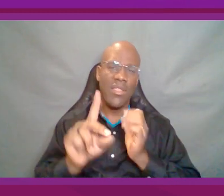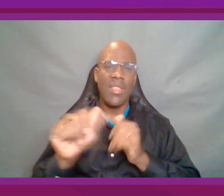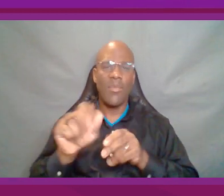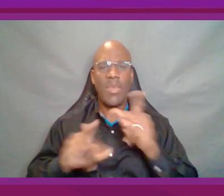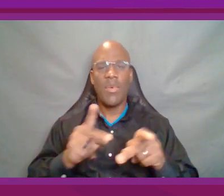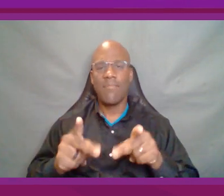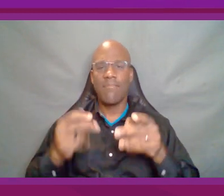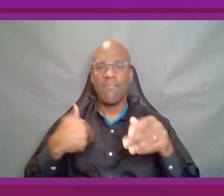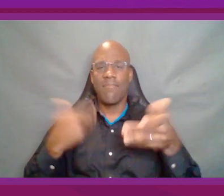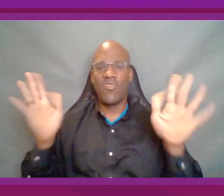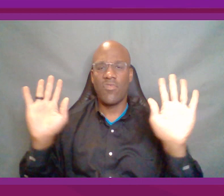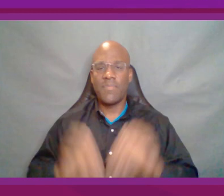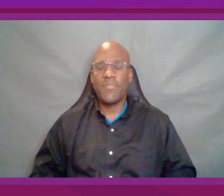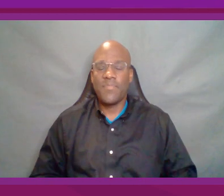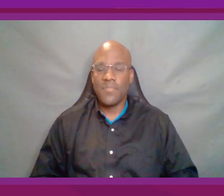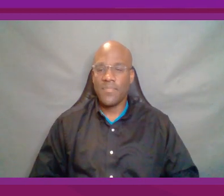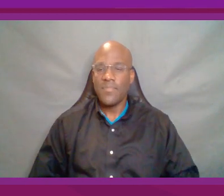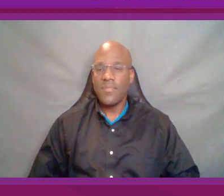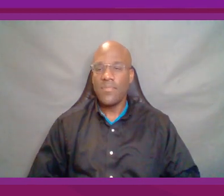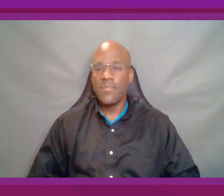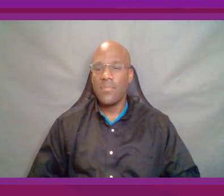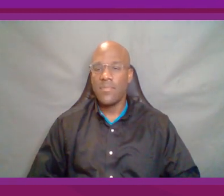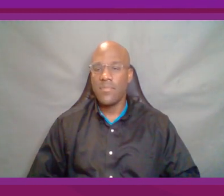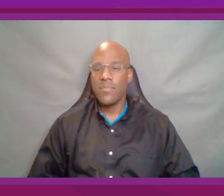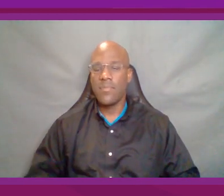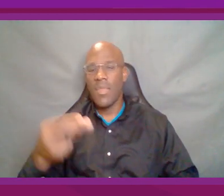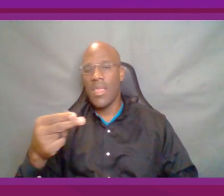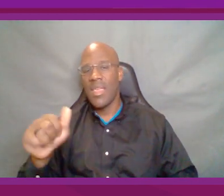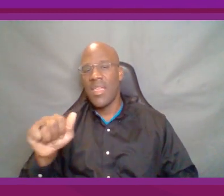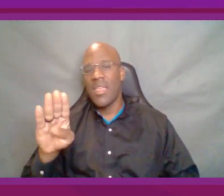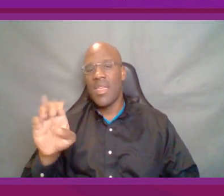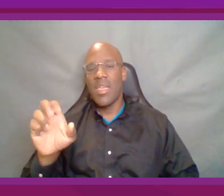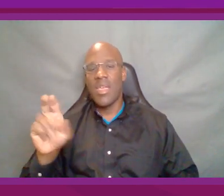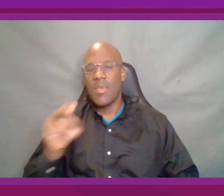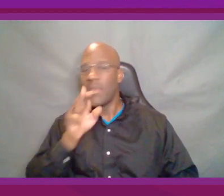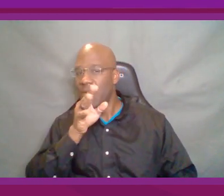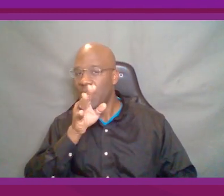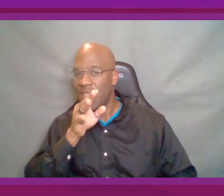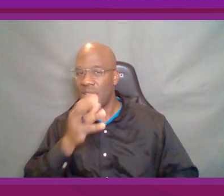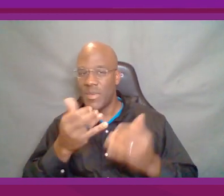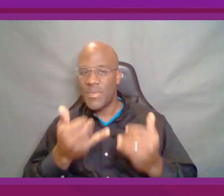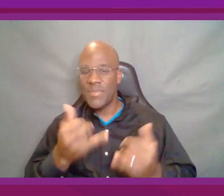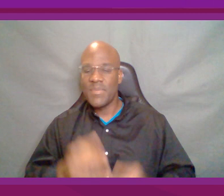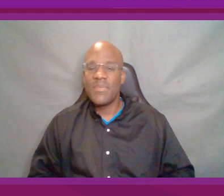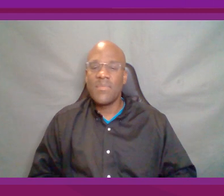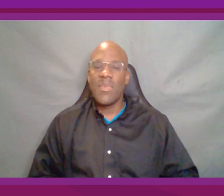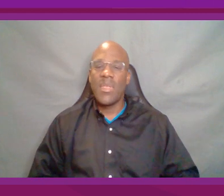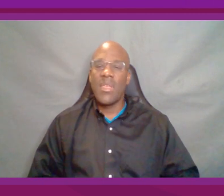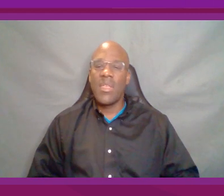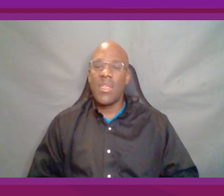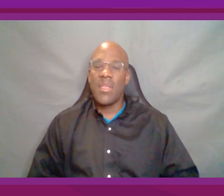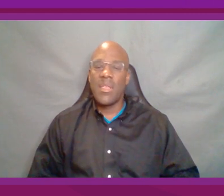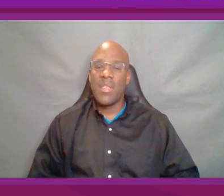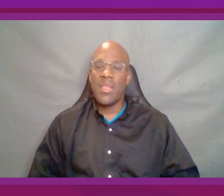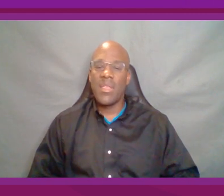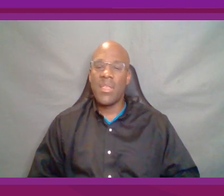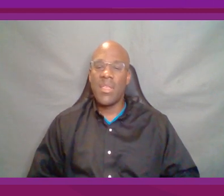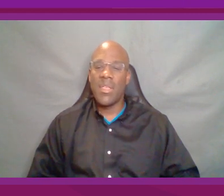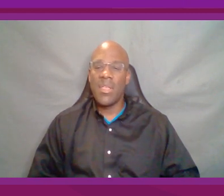[HABEN]: Haben speaking now, um there was some awkwardness around figuring